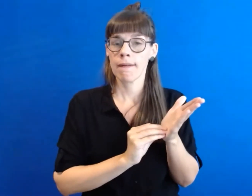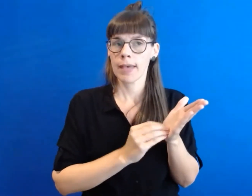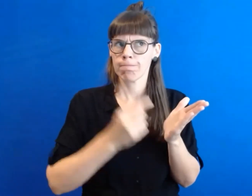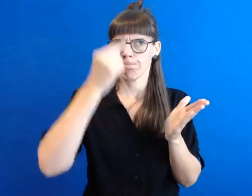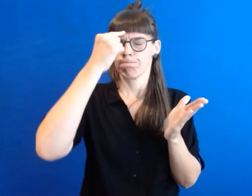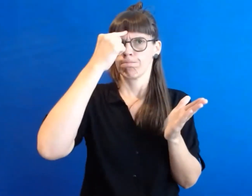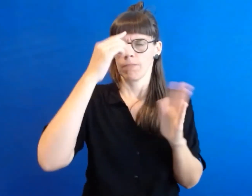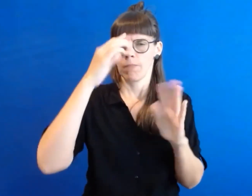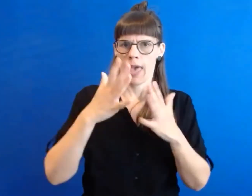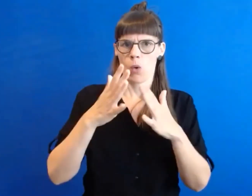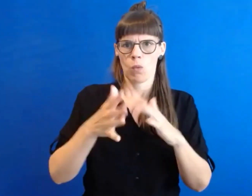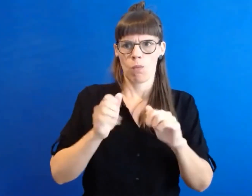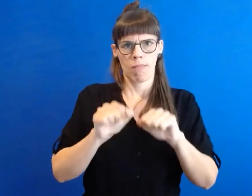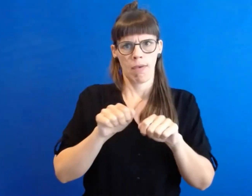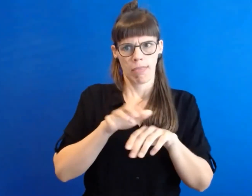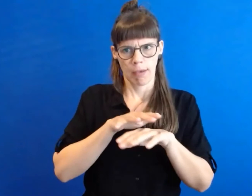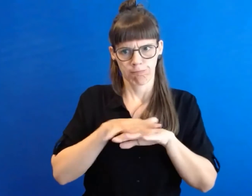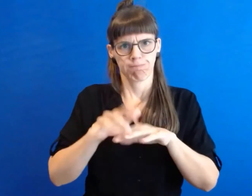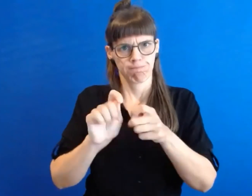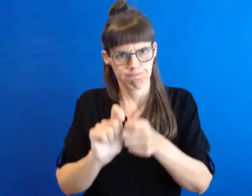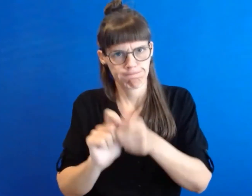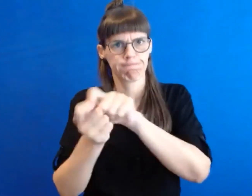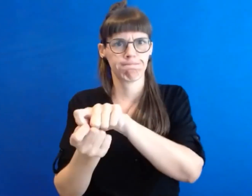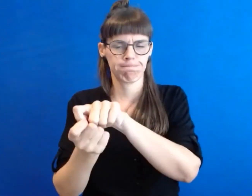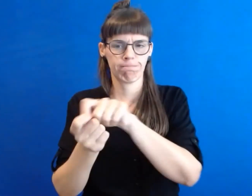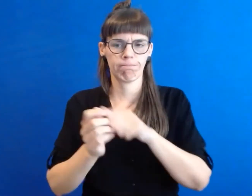can be used to develop (Audio breaking up) but influence